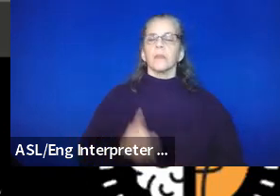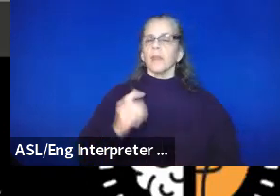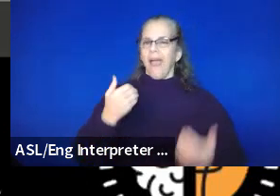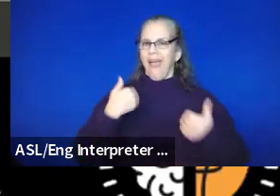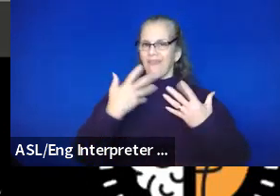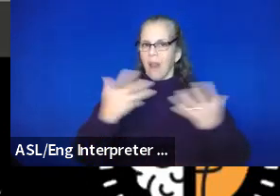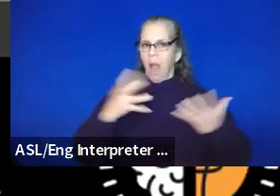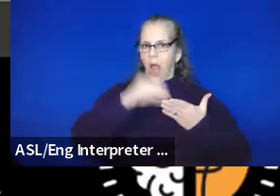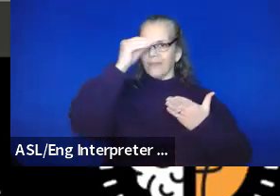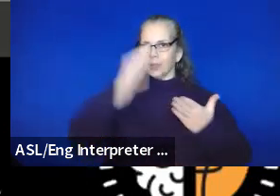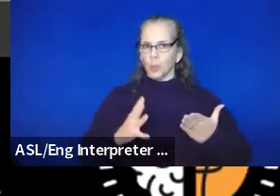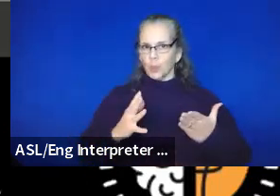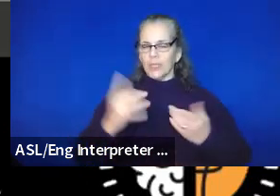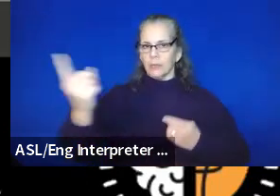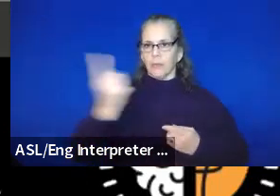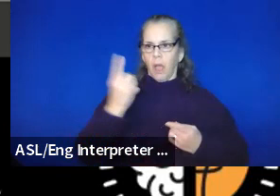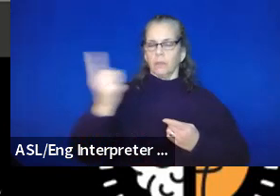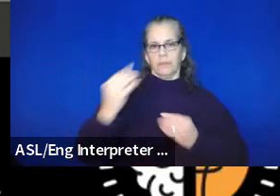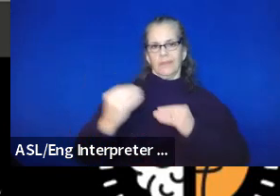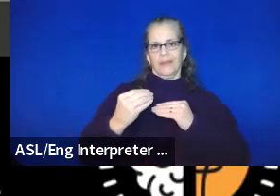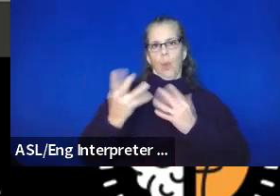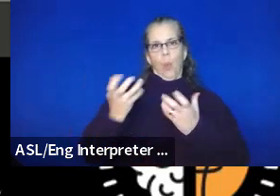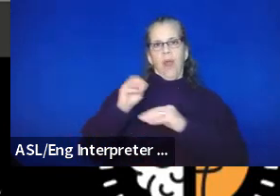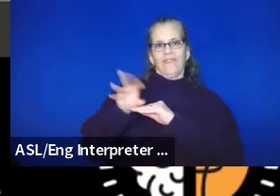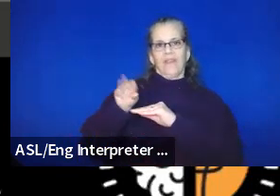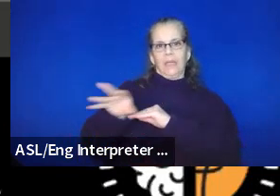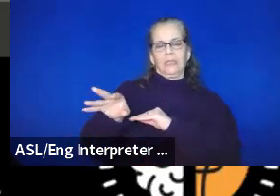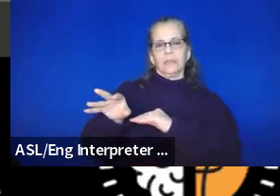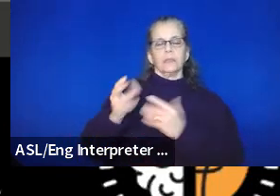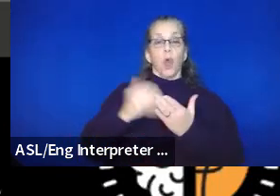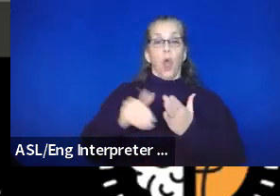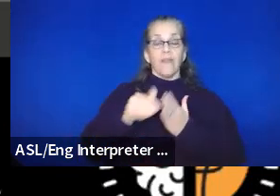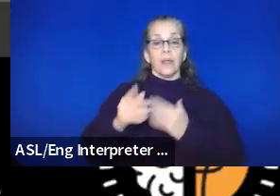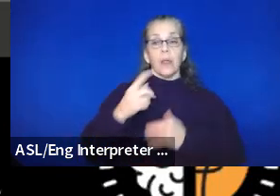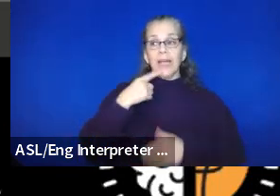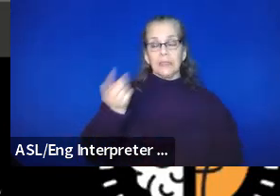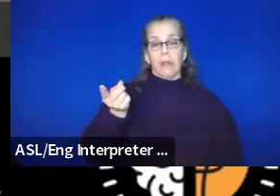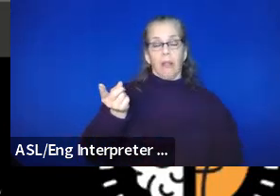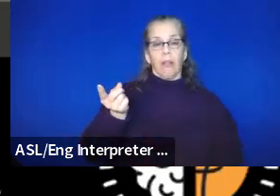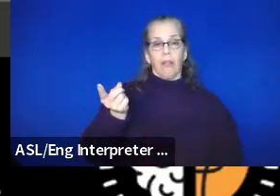to me asking, like, for advice, and a lot of times we tell them to interview interview